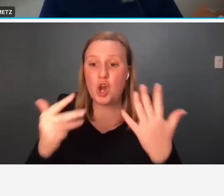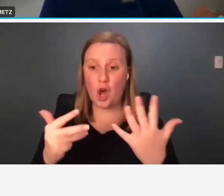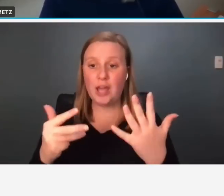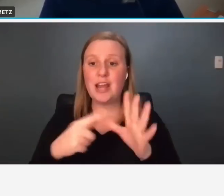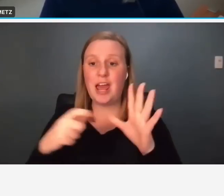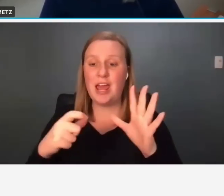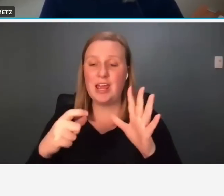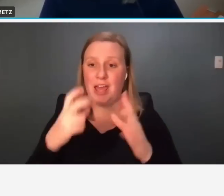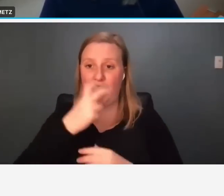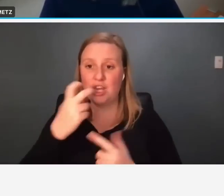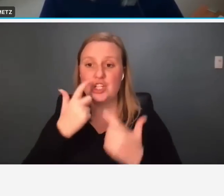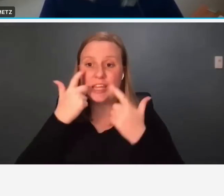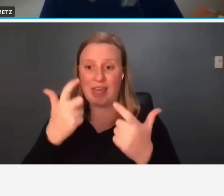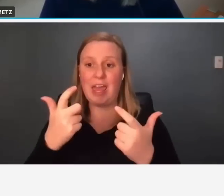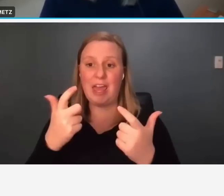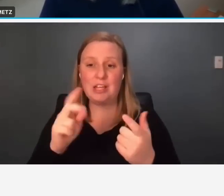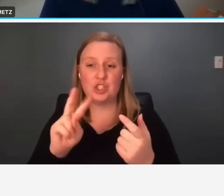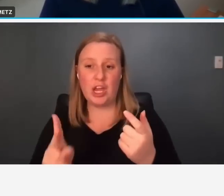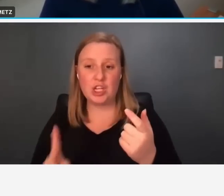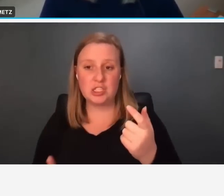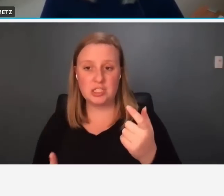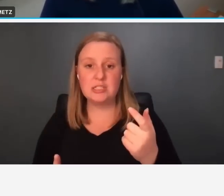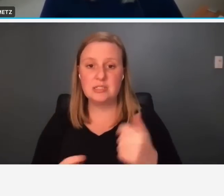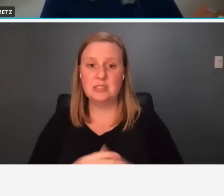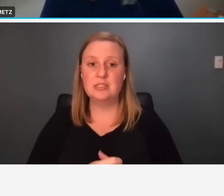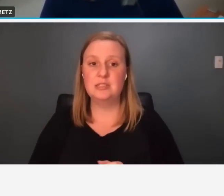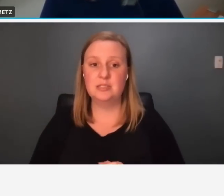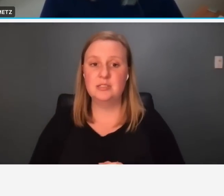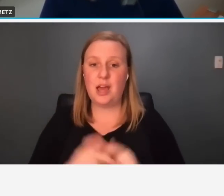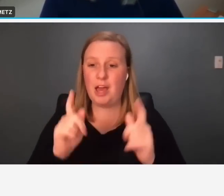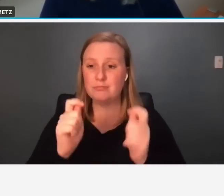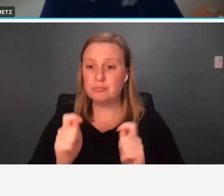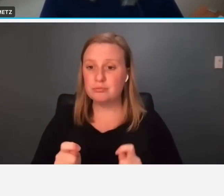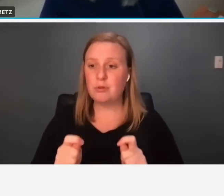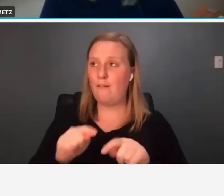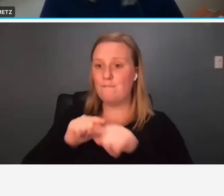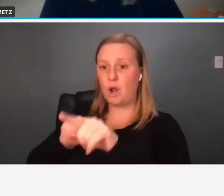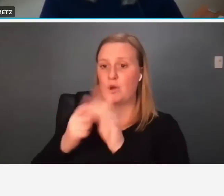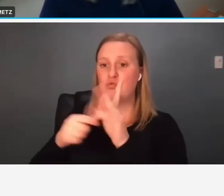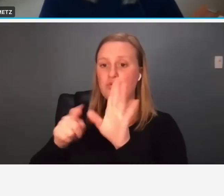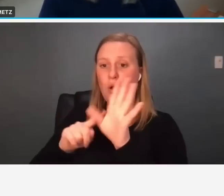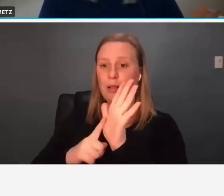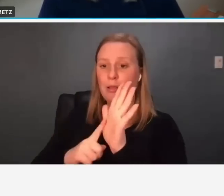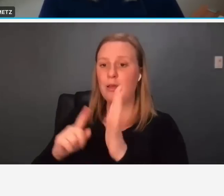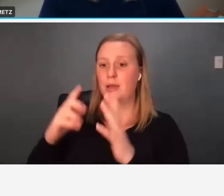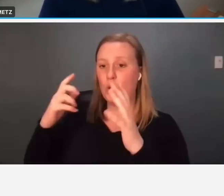series of reforms that respond to several recommendations of the final report of the Royal Commission.